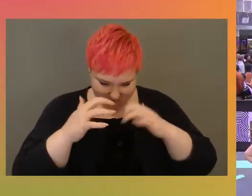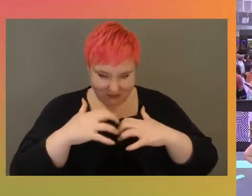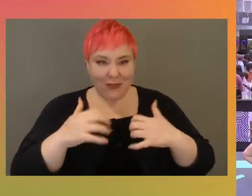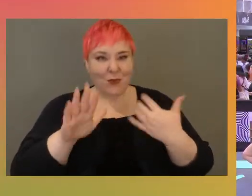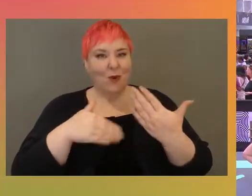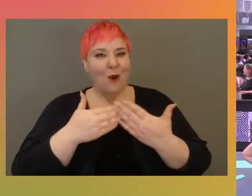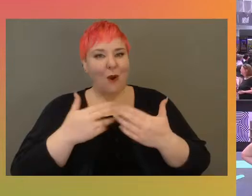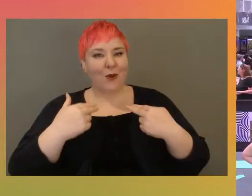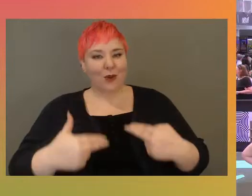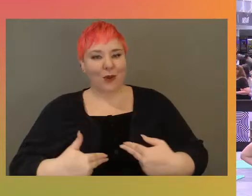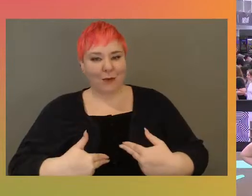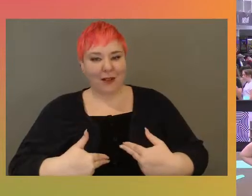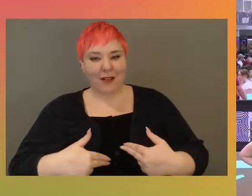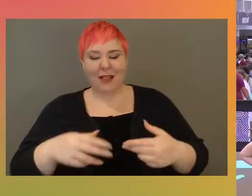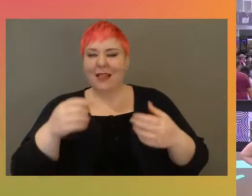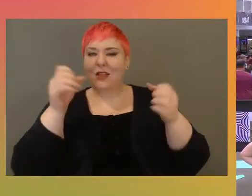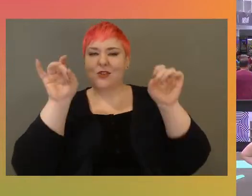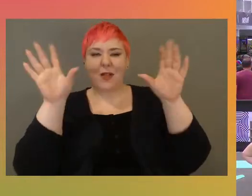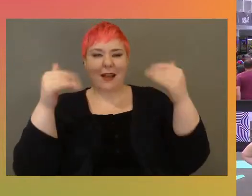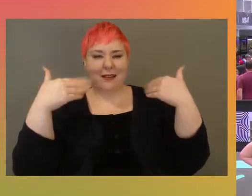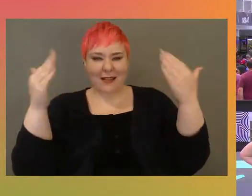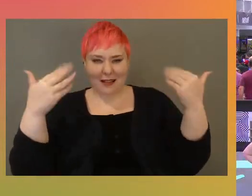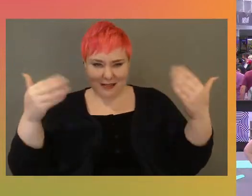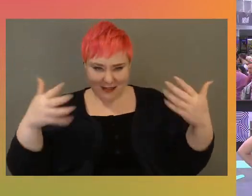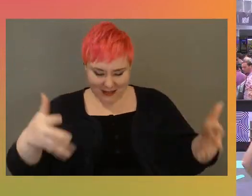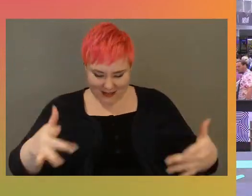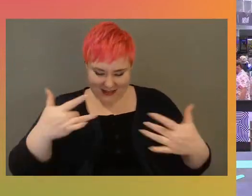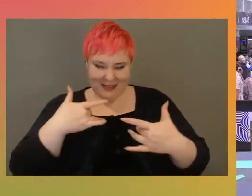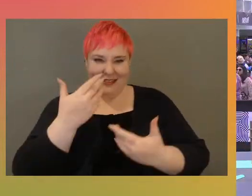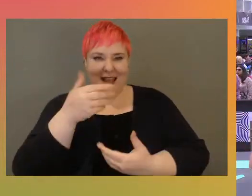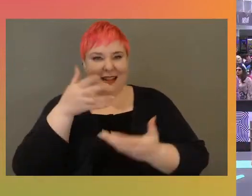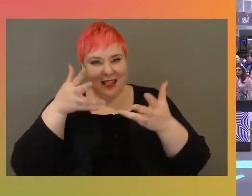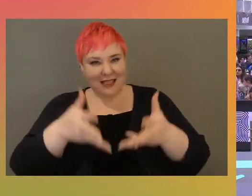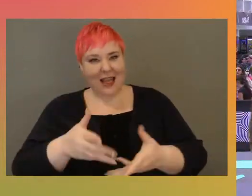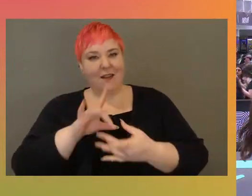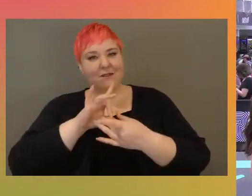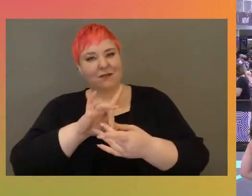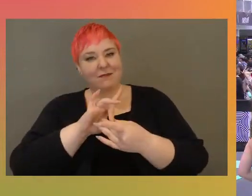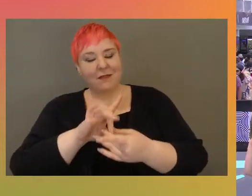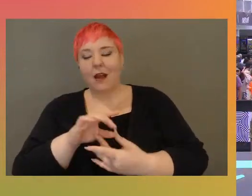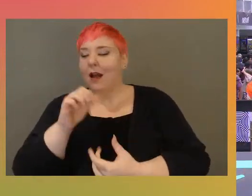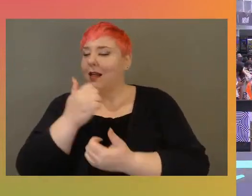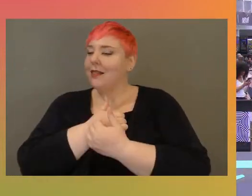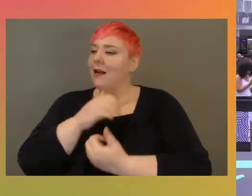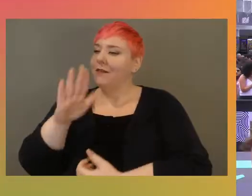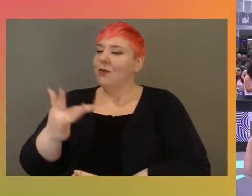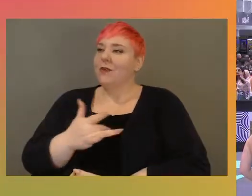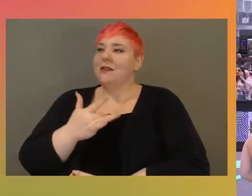ONENESS, THE BOND, WHEN WE FEEL THAT THE LAYERS, WE ARE ALL